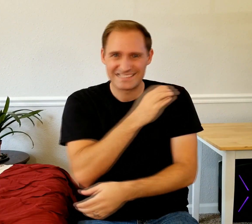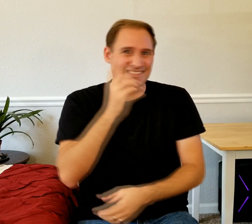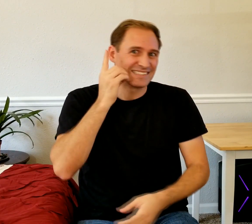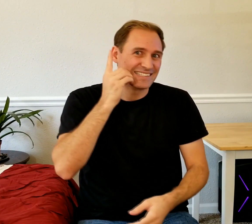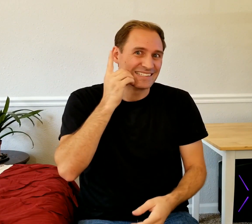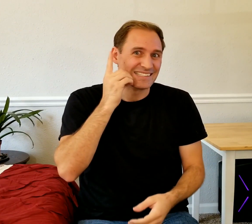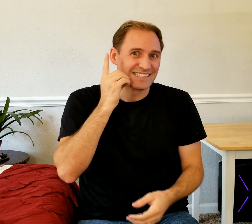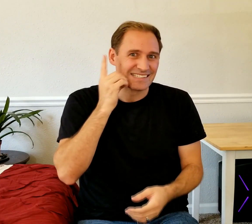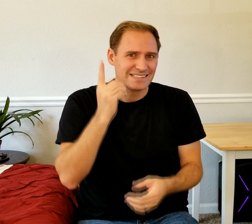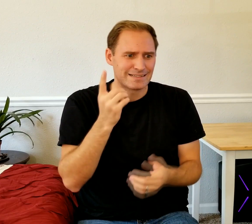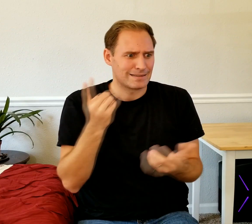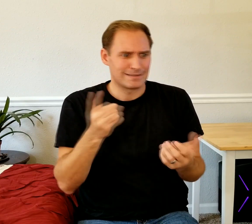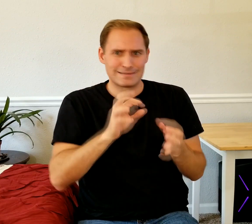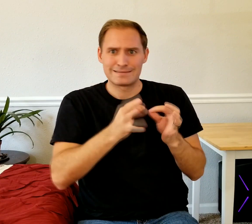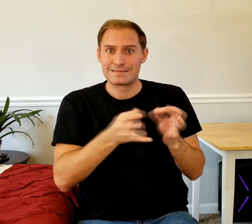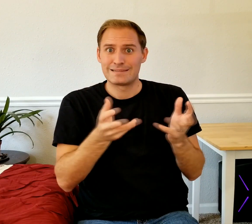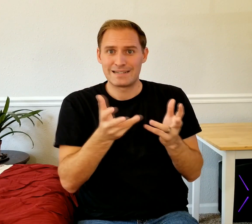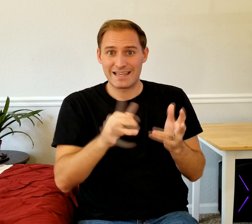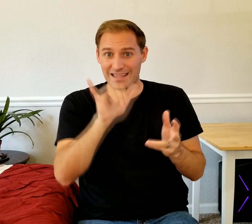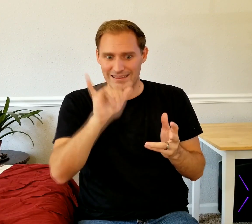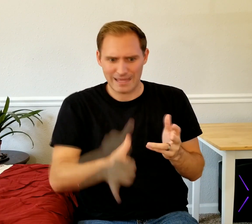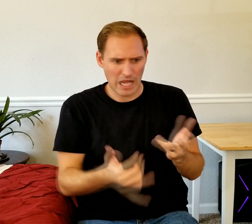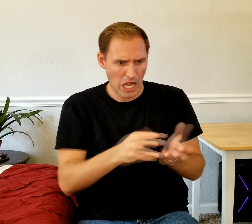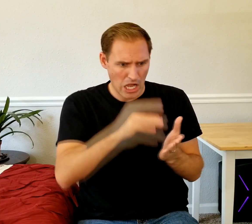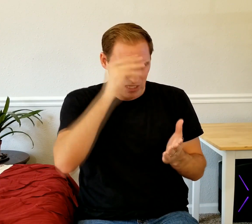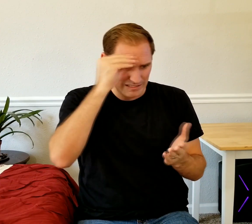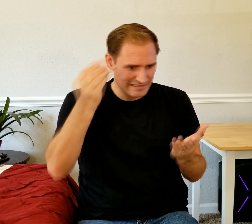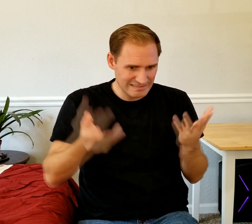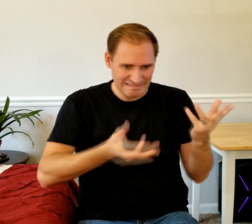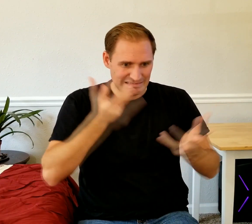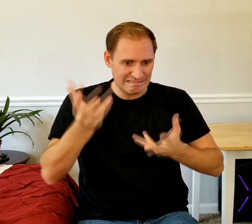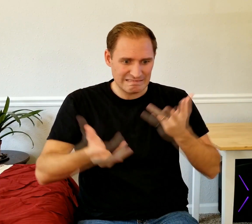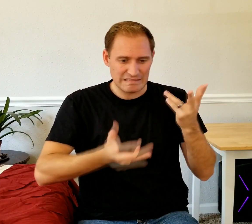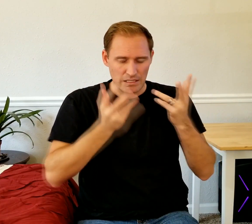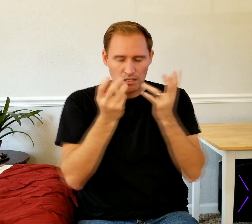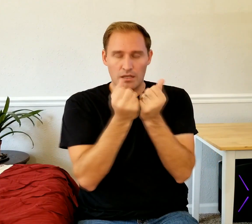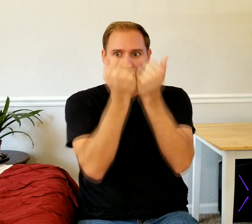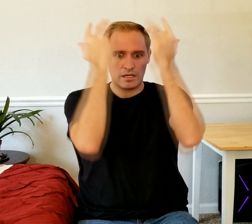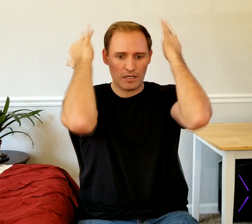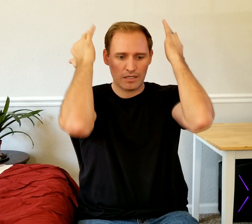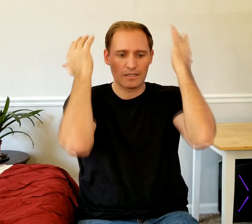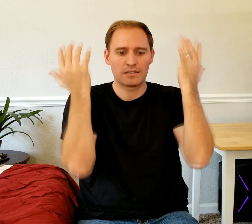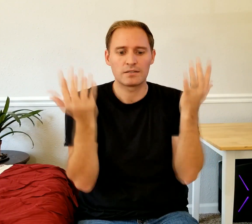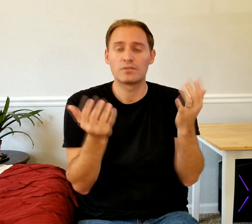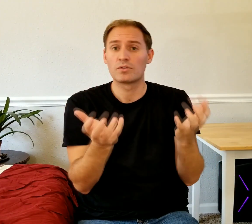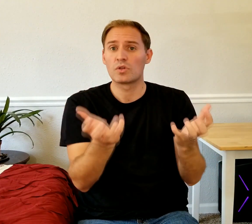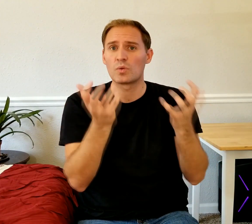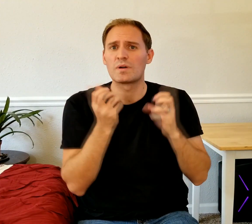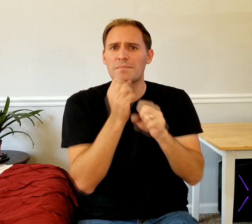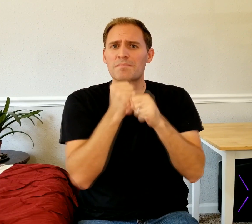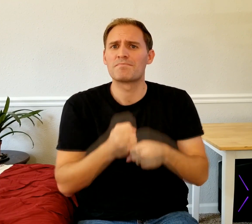dentists, a lot of that can be overwhelming in the beginning and so I wanted to create some content that can just make that process a little bit